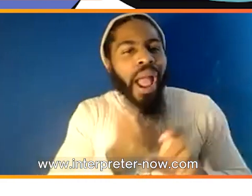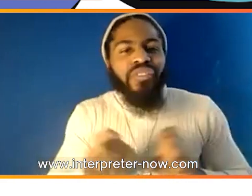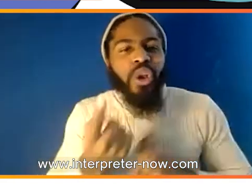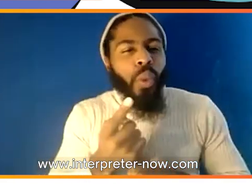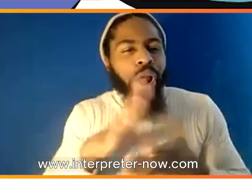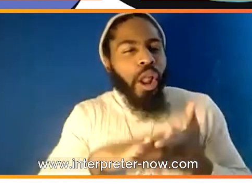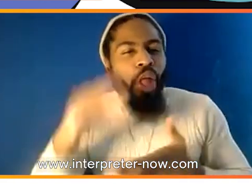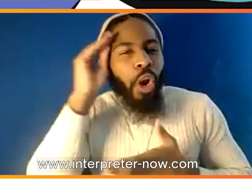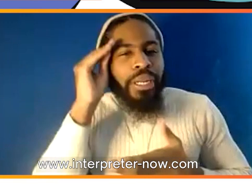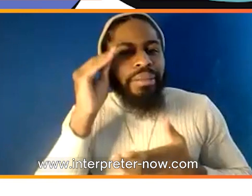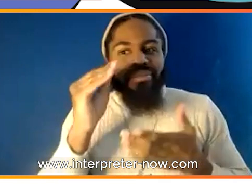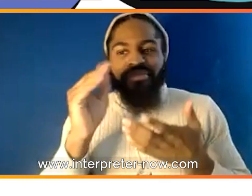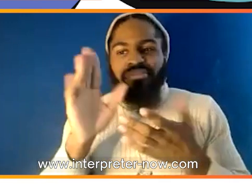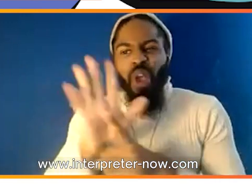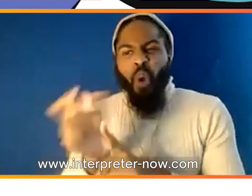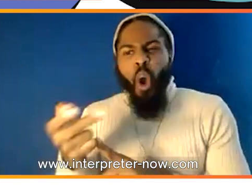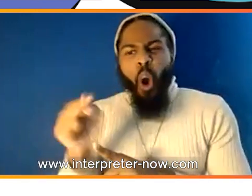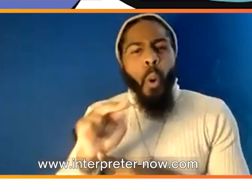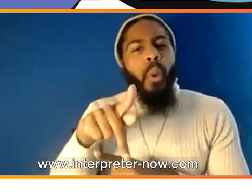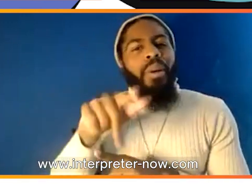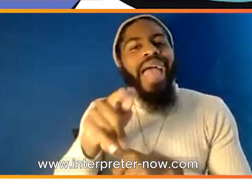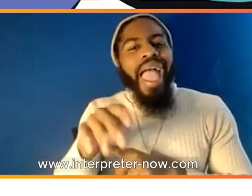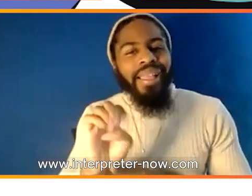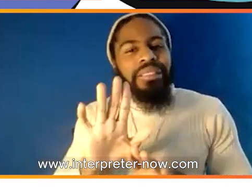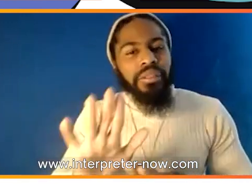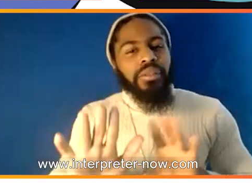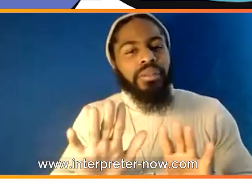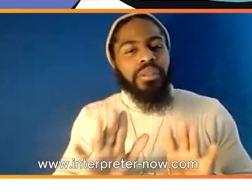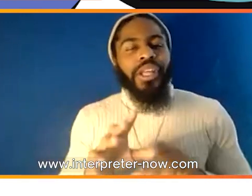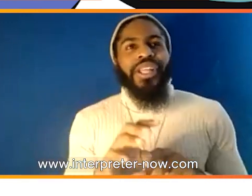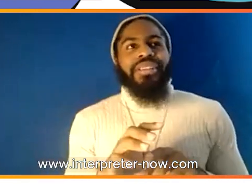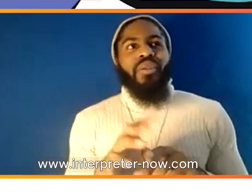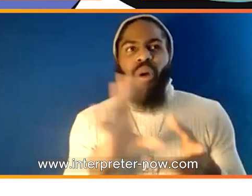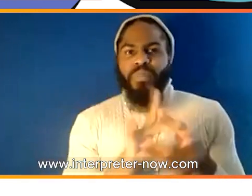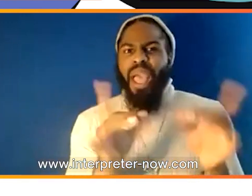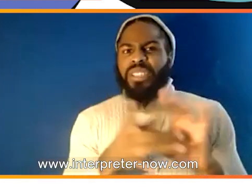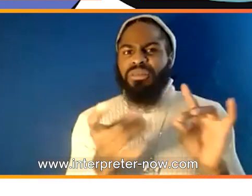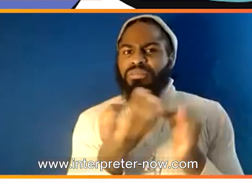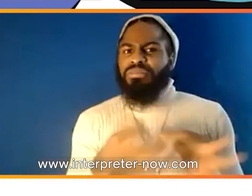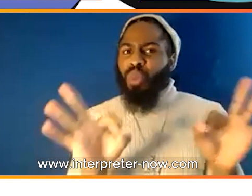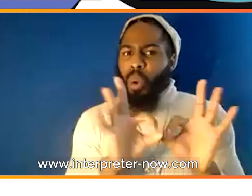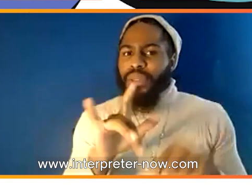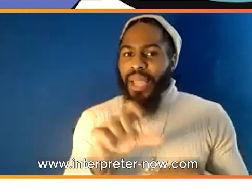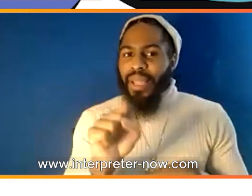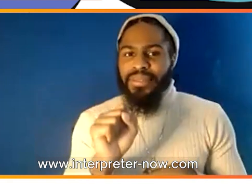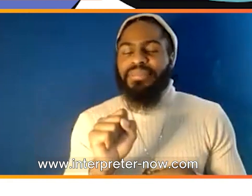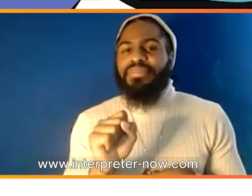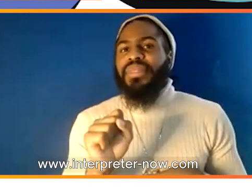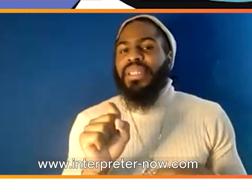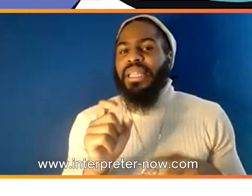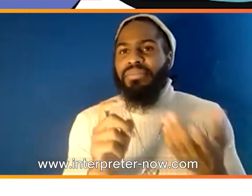messages I think are crucial in really enrolling people in programs, whether that's ERG programs